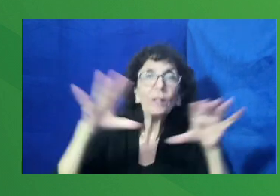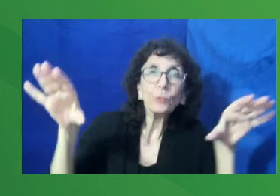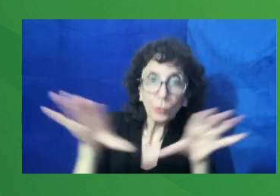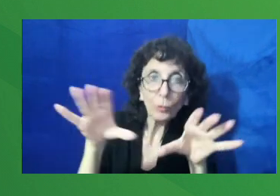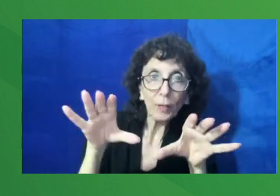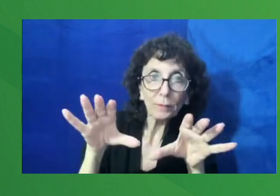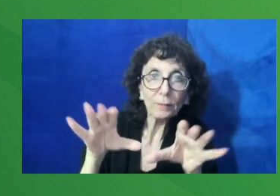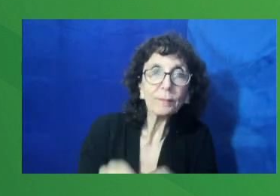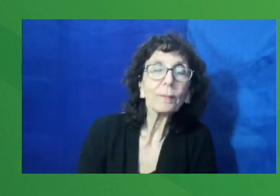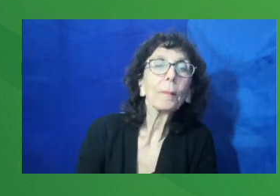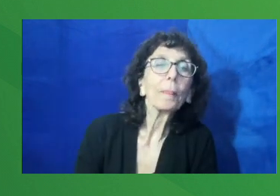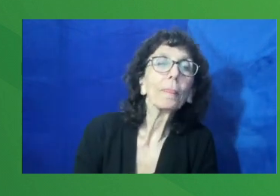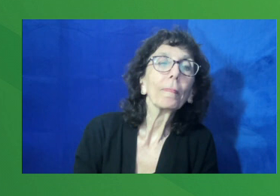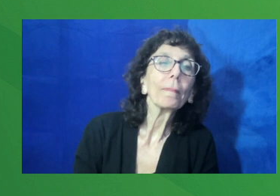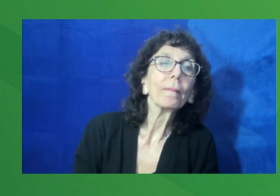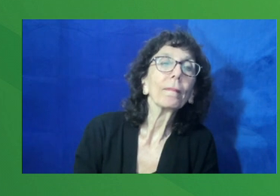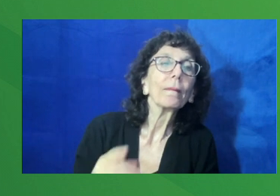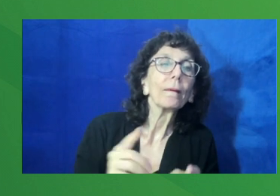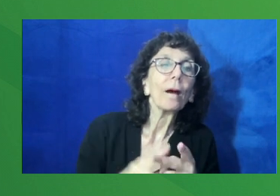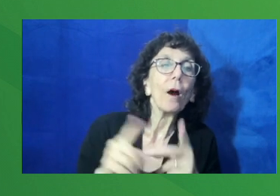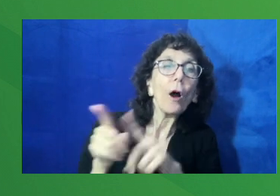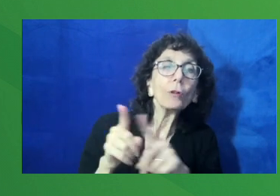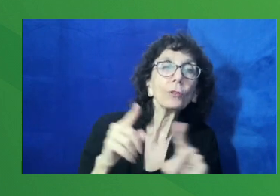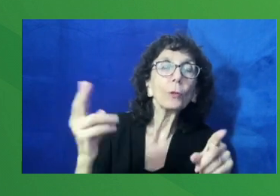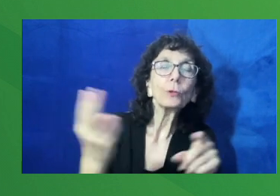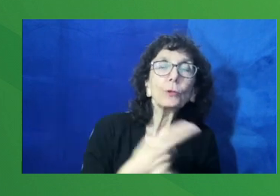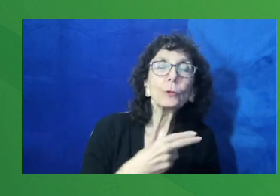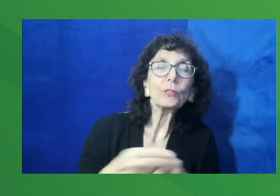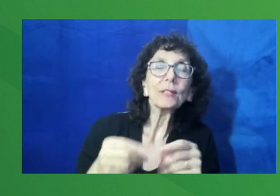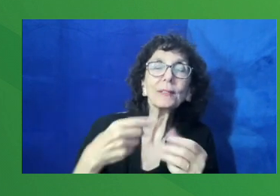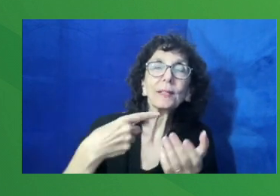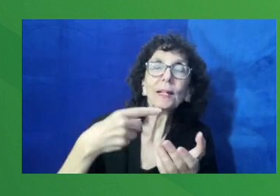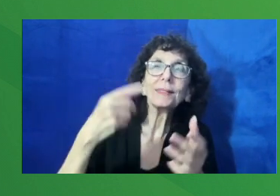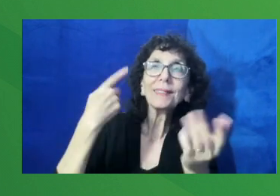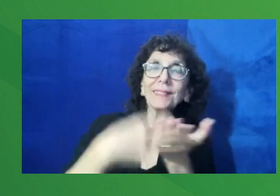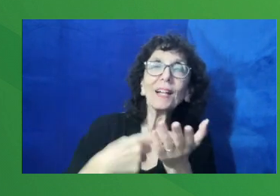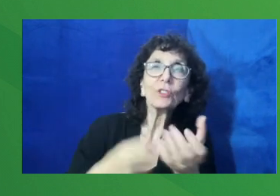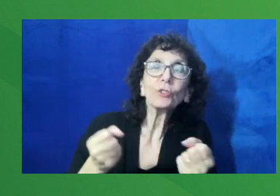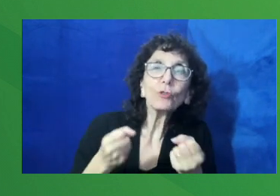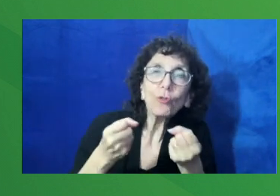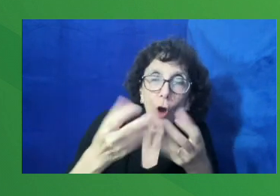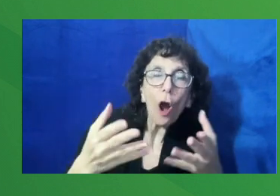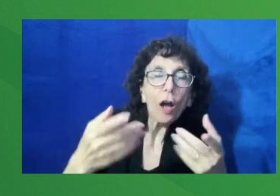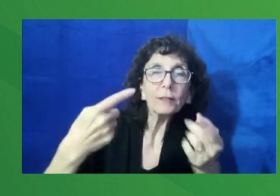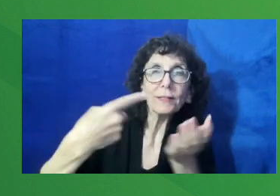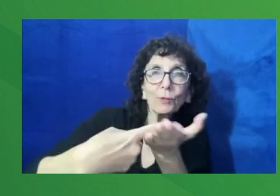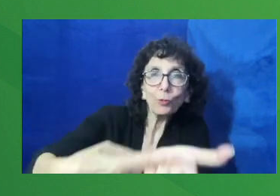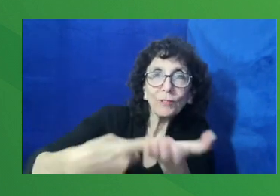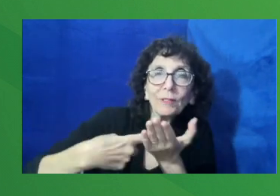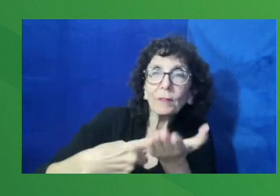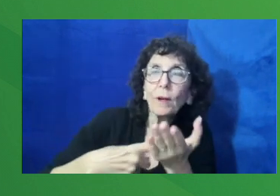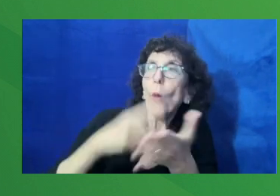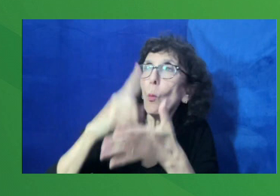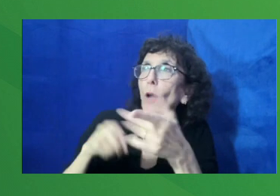It also uses deliberative discussions to surface differences in what people value and to examine